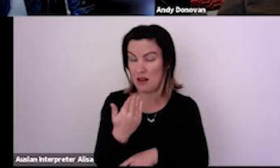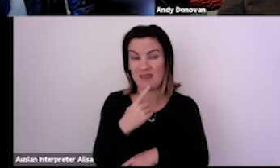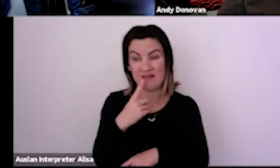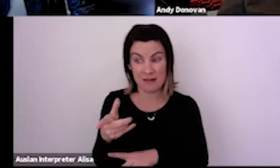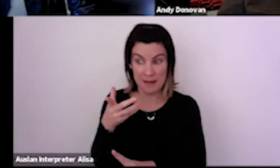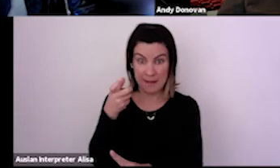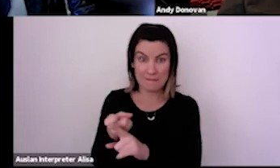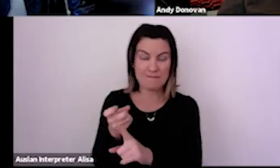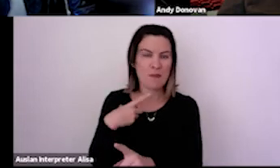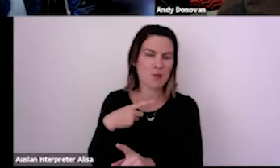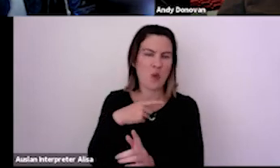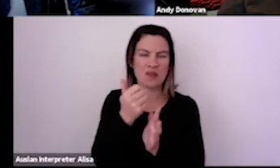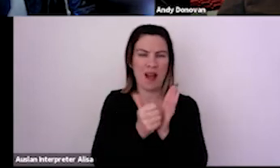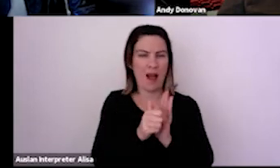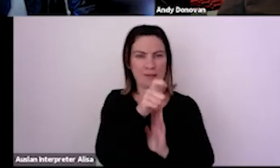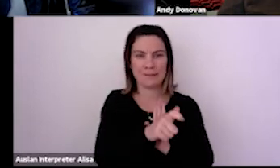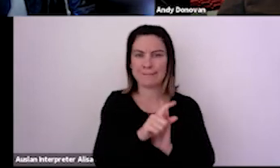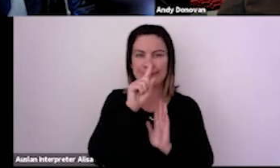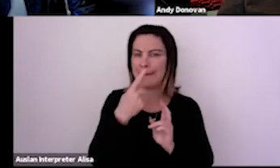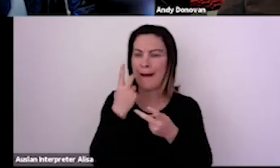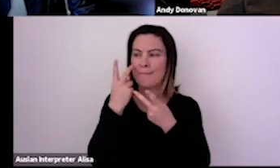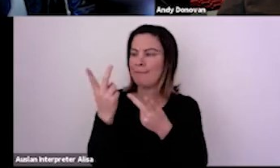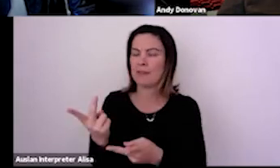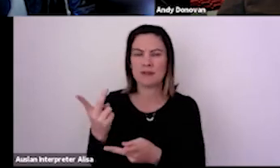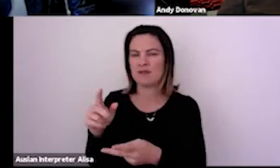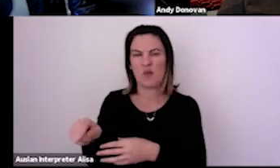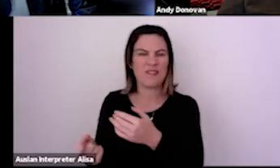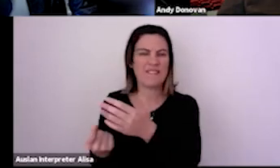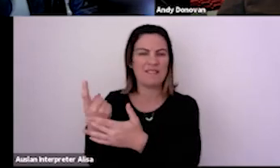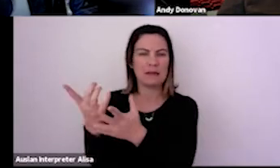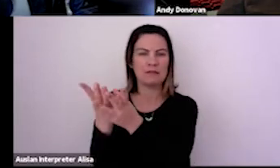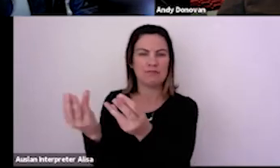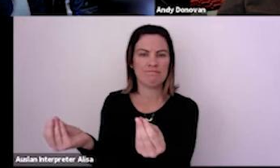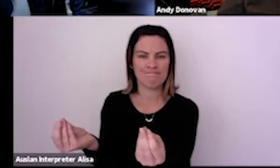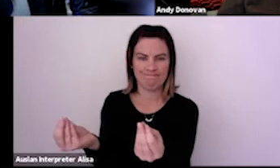artist couldn't make it or haven't had to be cancelled for some reason.